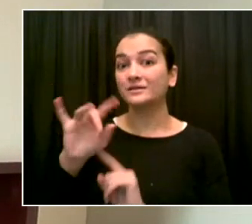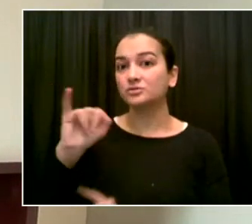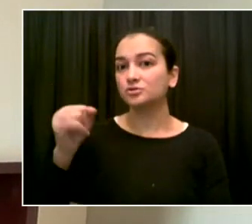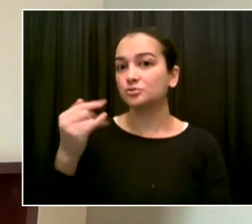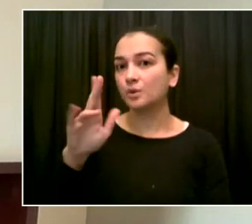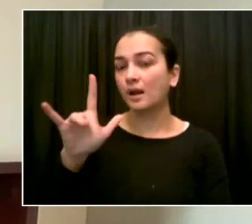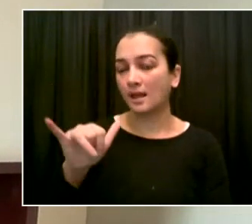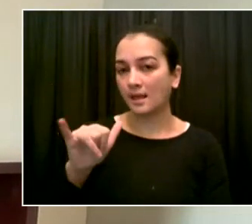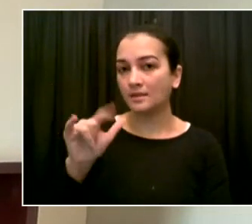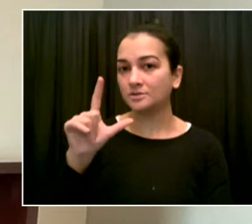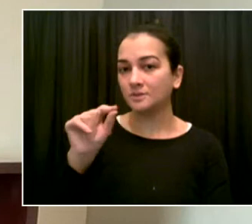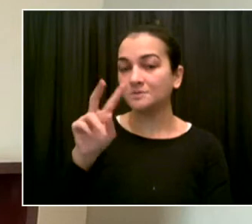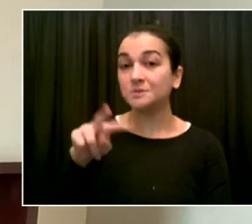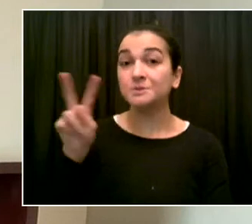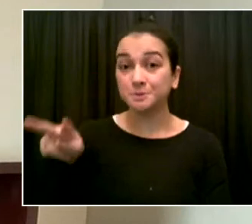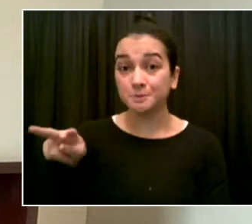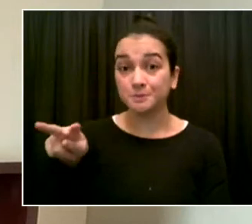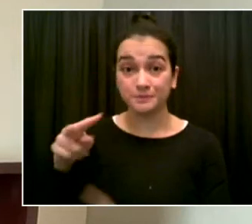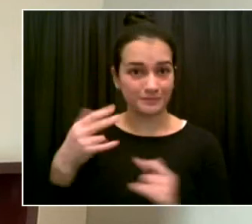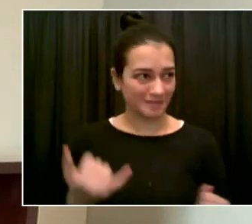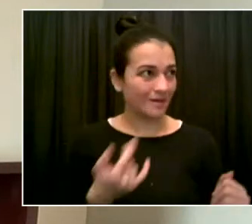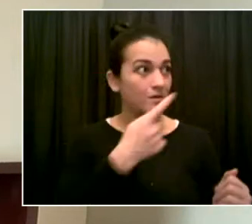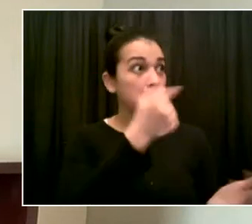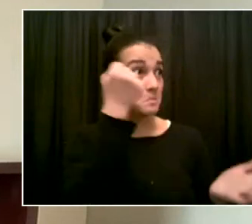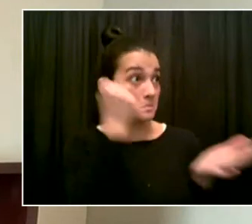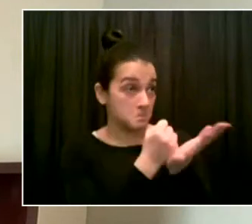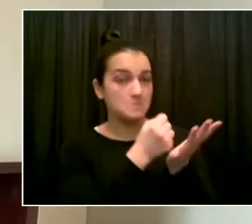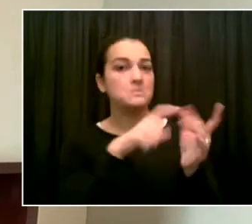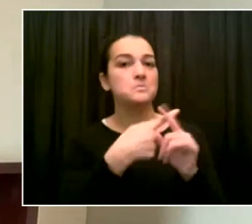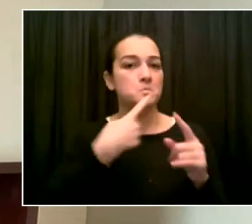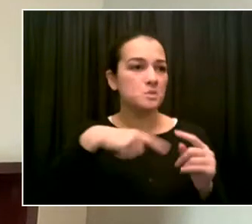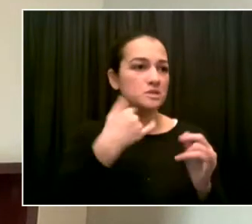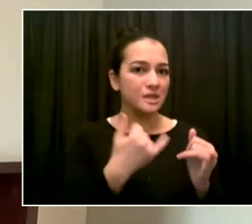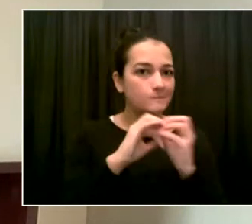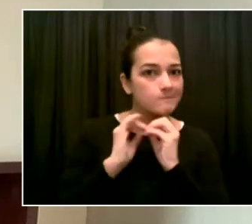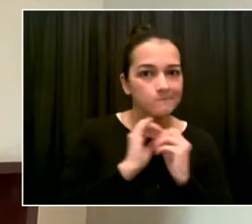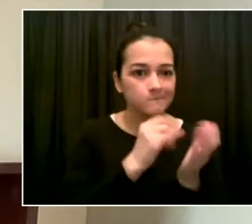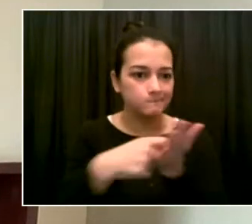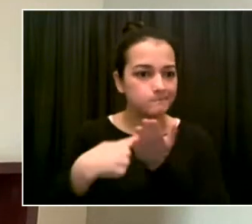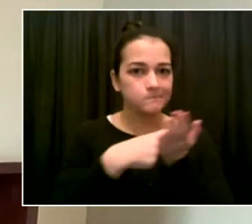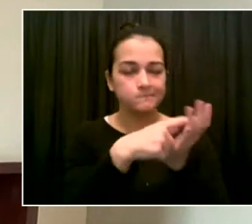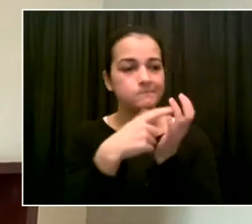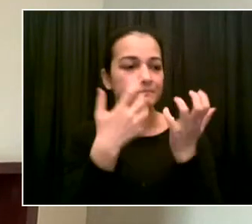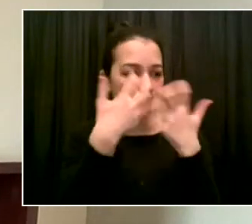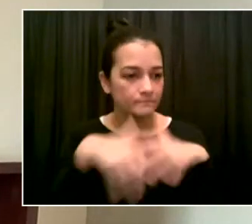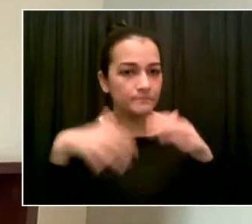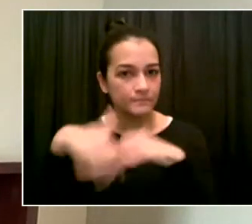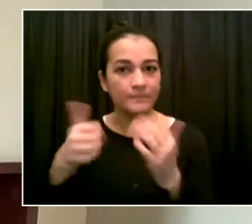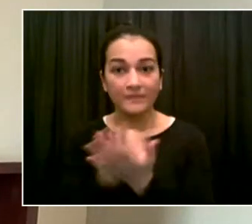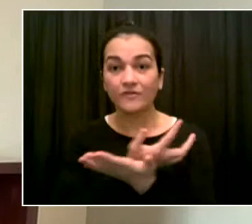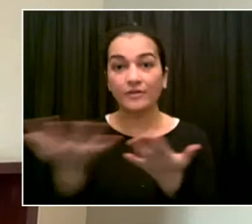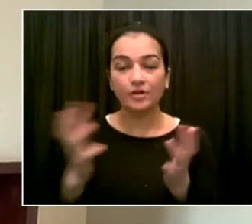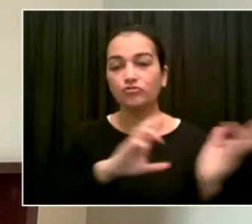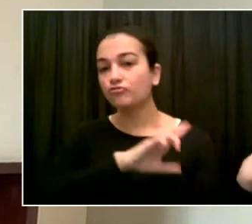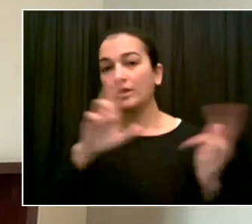BRING TO THE COUNTRY IN TERMS OF EARLY INTERVENTION AND IN TERMS OF EQUITY AND NOW THE IMPORTANT NEXT CRITICA L